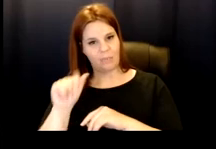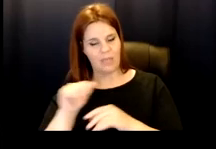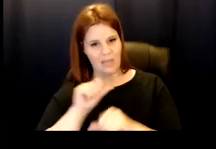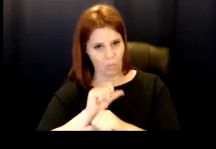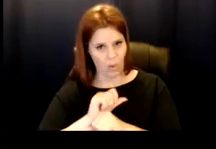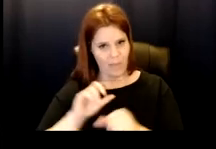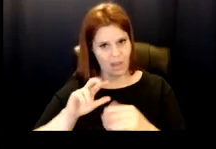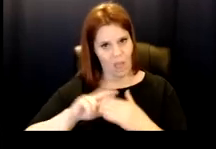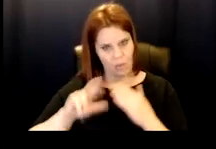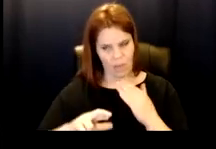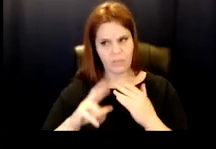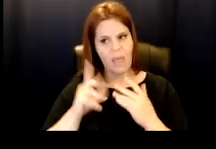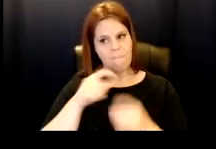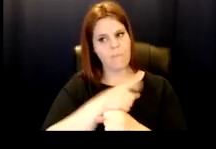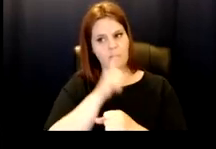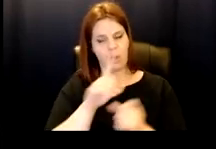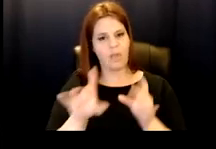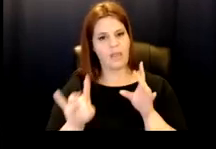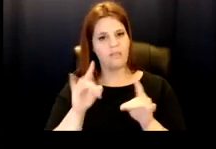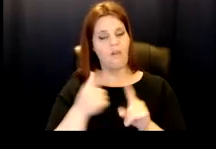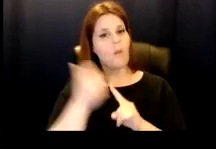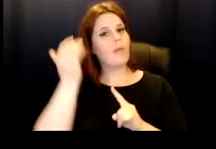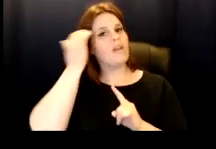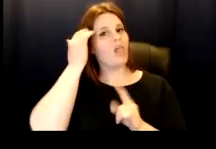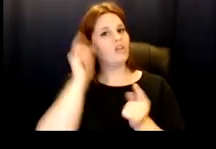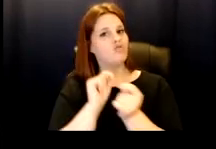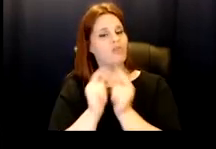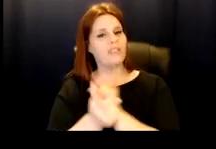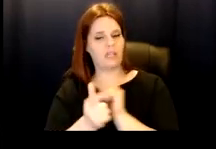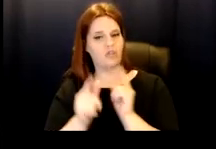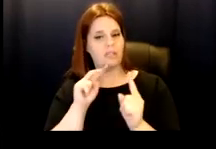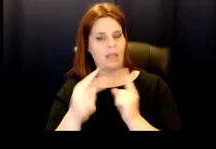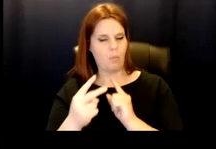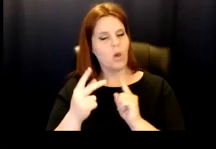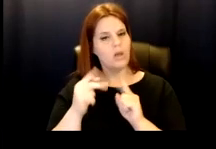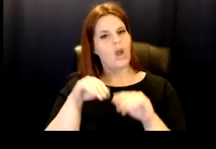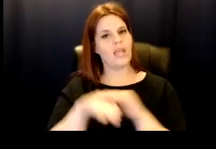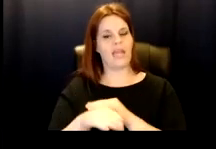that the findings from a knowledge translation standpoint are getting into the hands of those